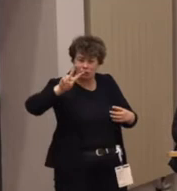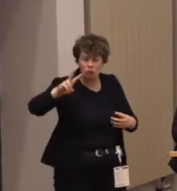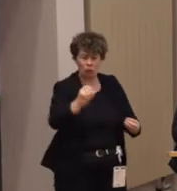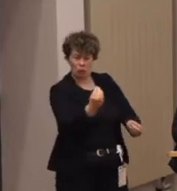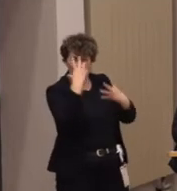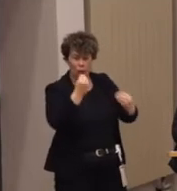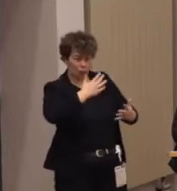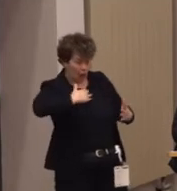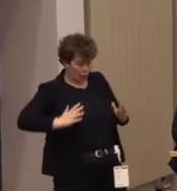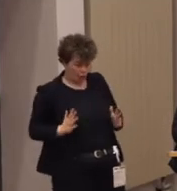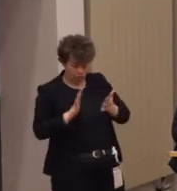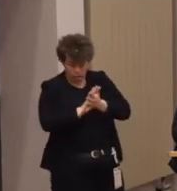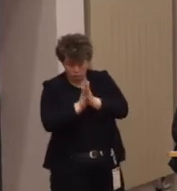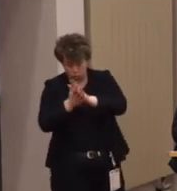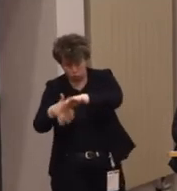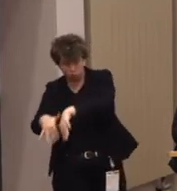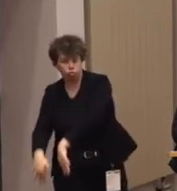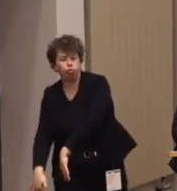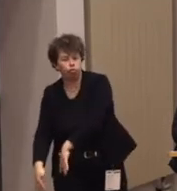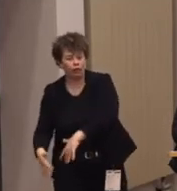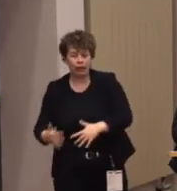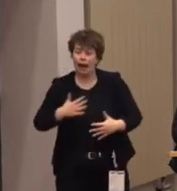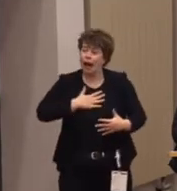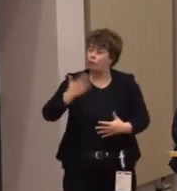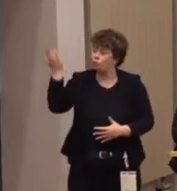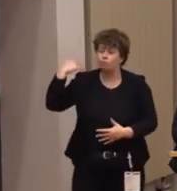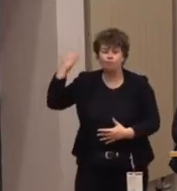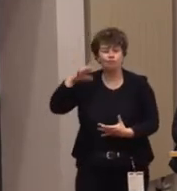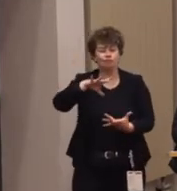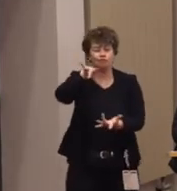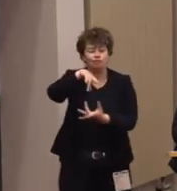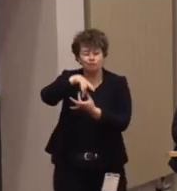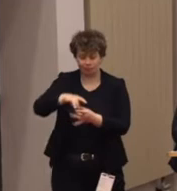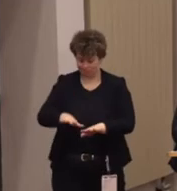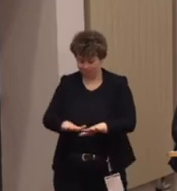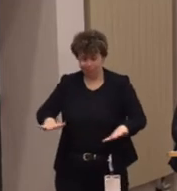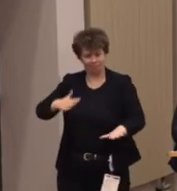our life in traditional and spiritual way of life has been lost.